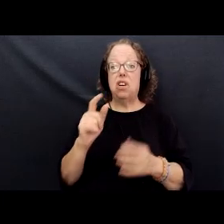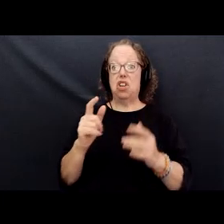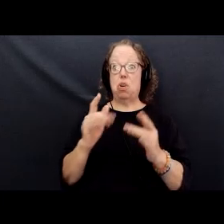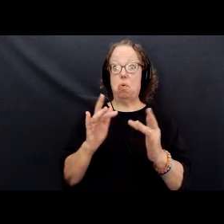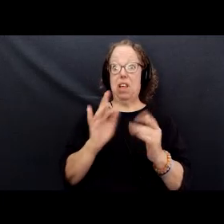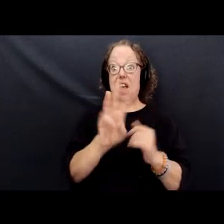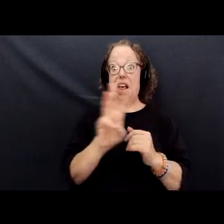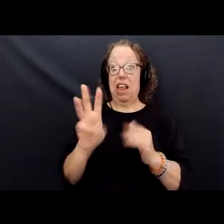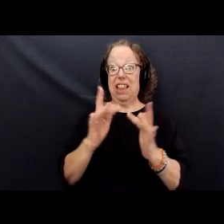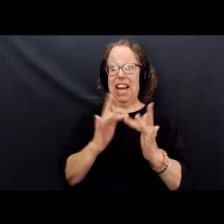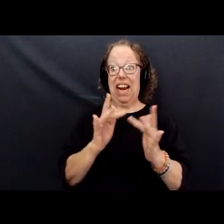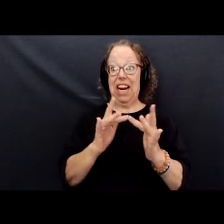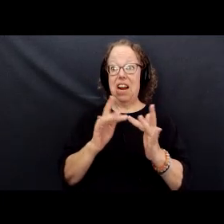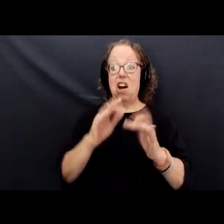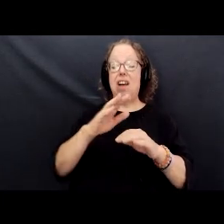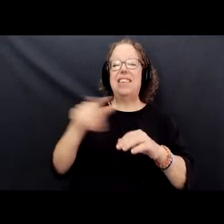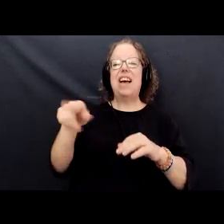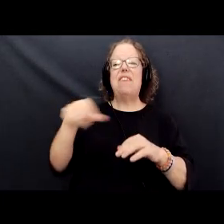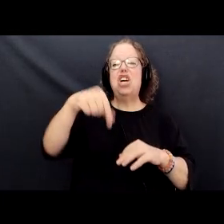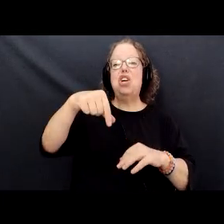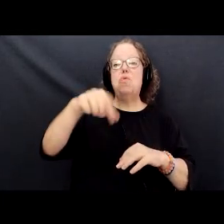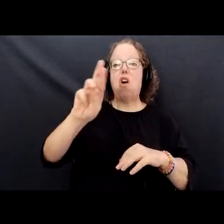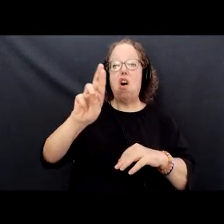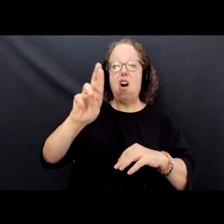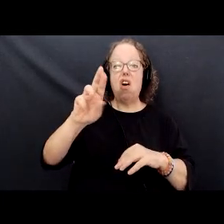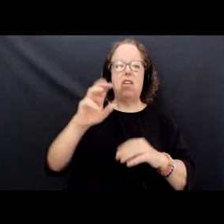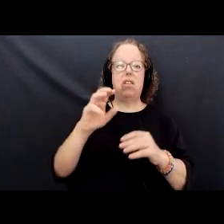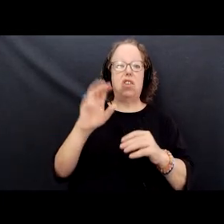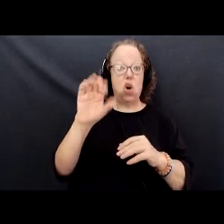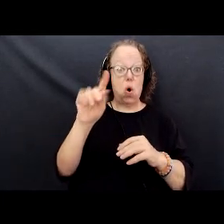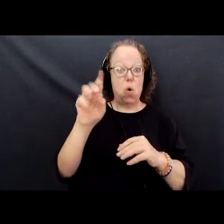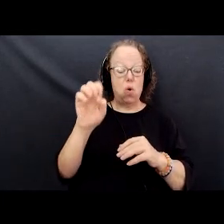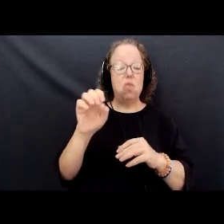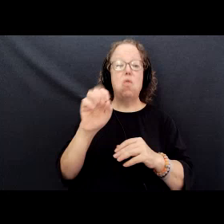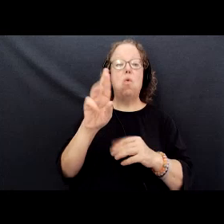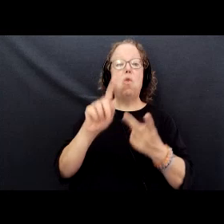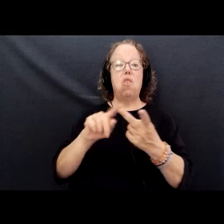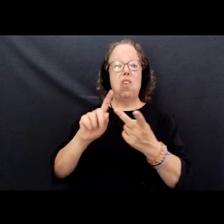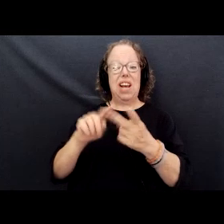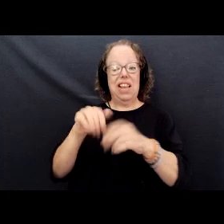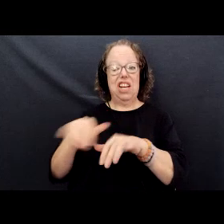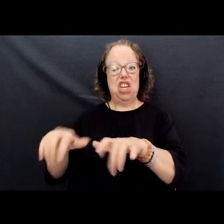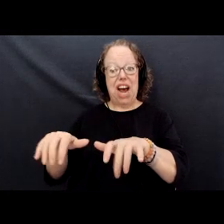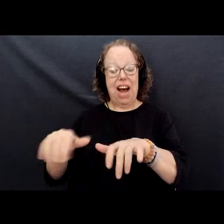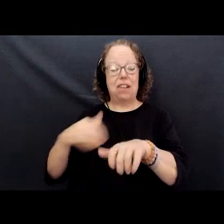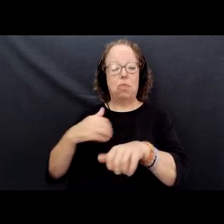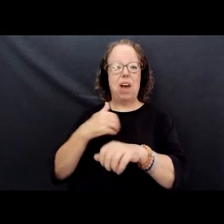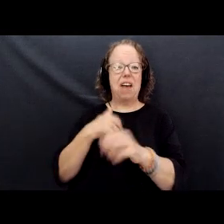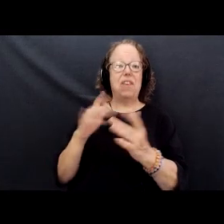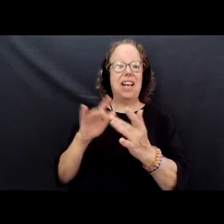is on the QR code. Or you can use the link in the chat to find the link to the draft